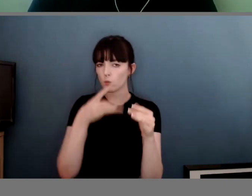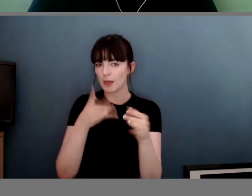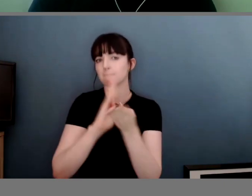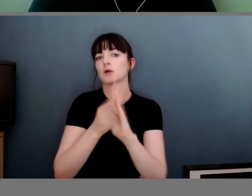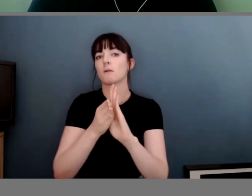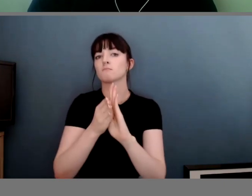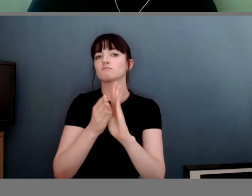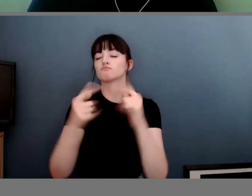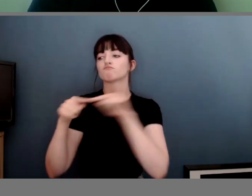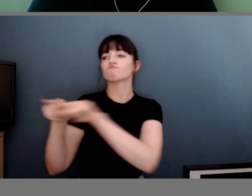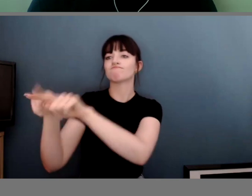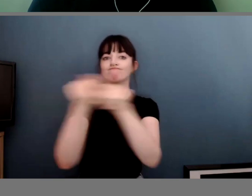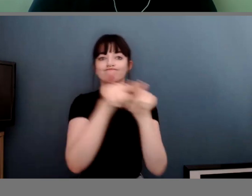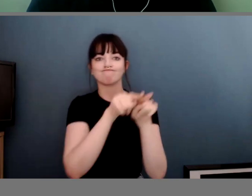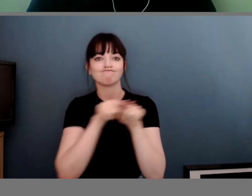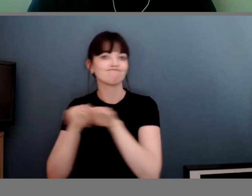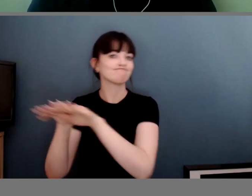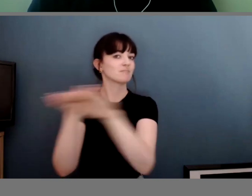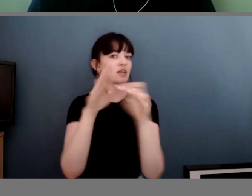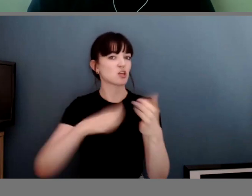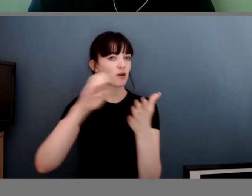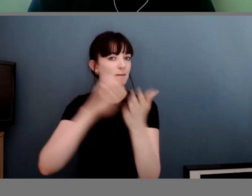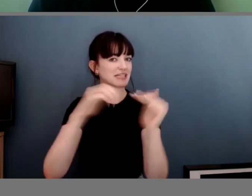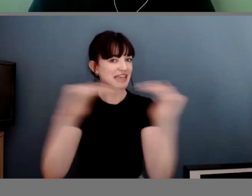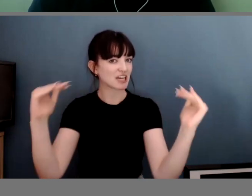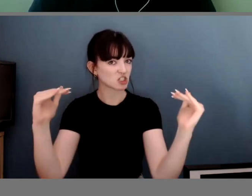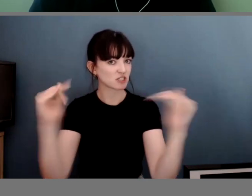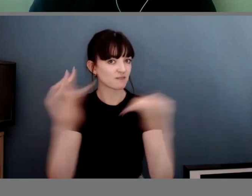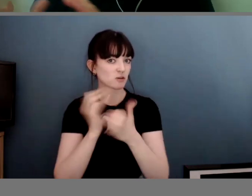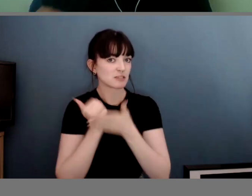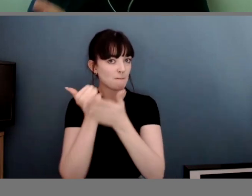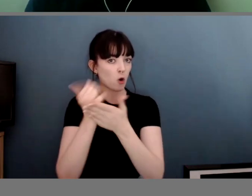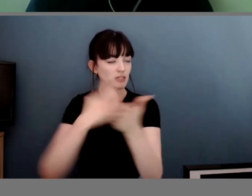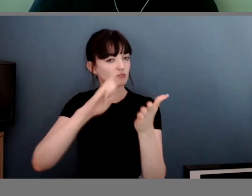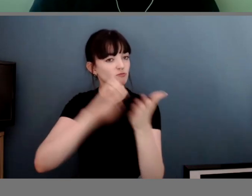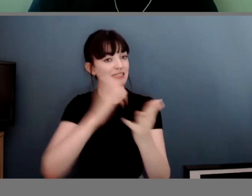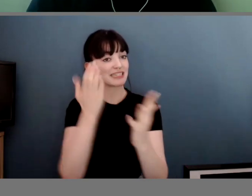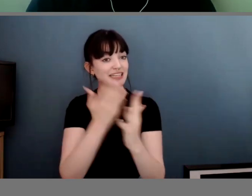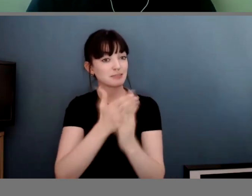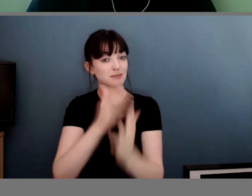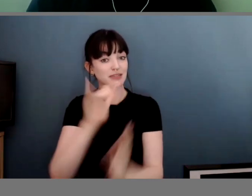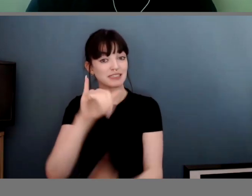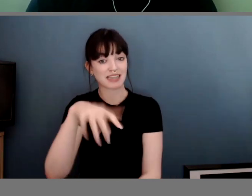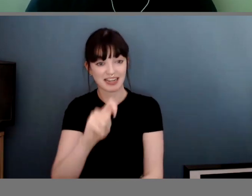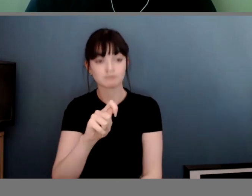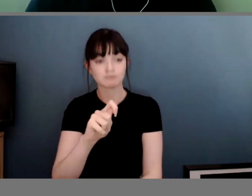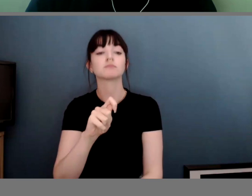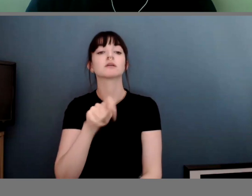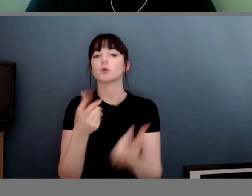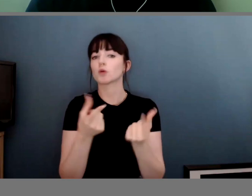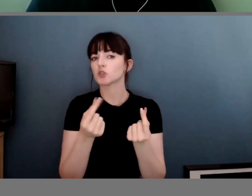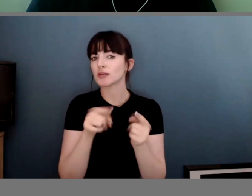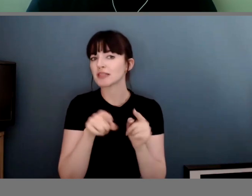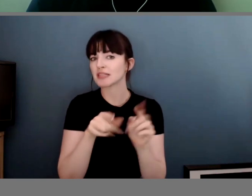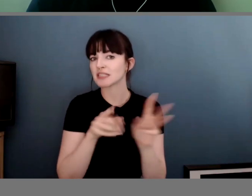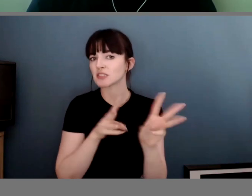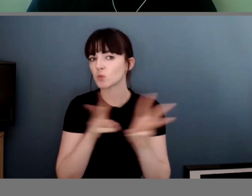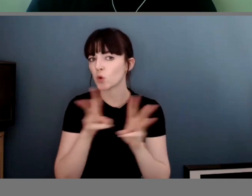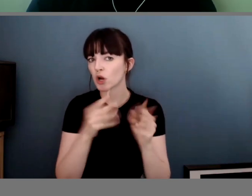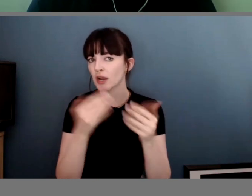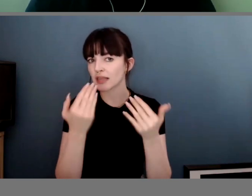for, to support the European Accessibility Act. That work is underway. And the revised standards